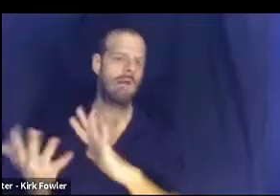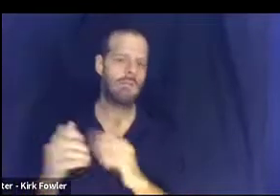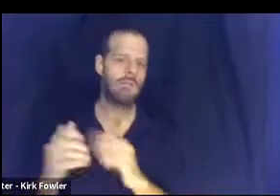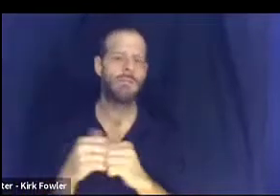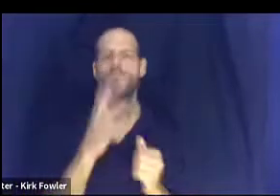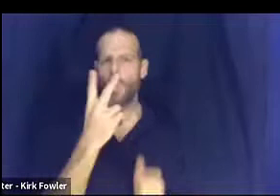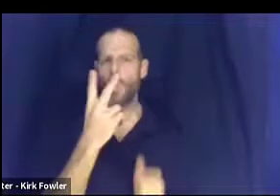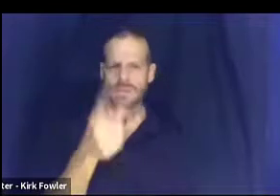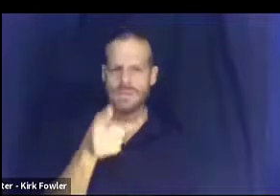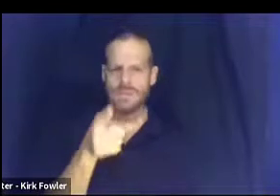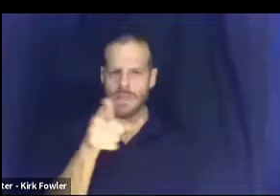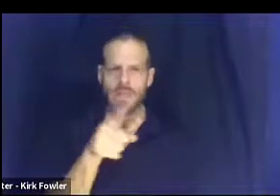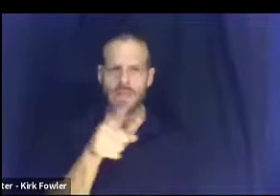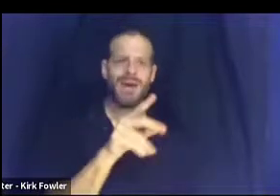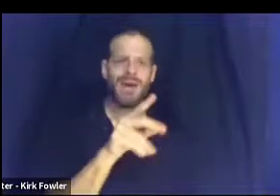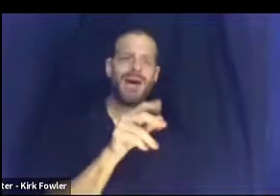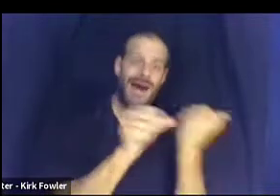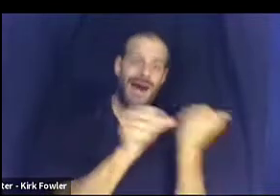no-tech, light-tech, high-tech, right?